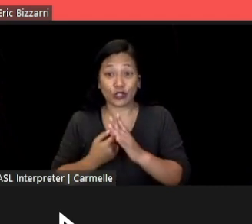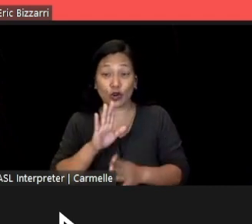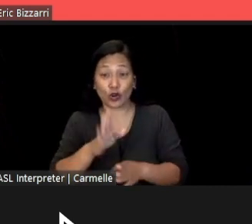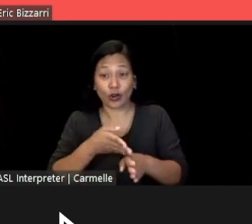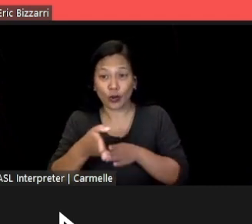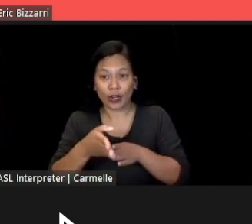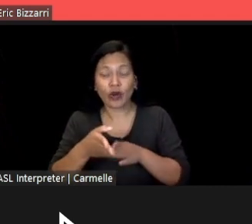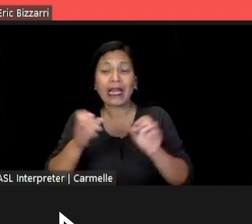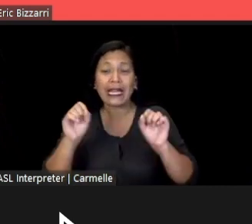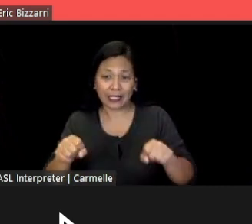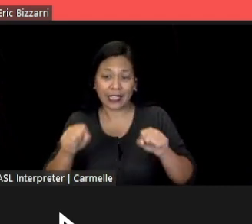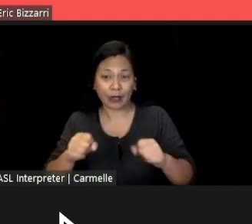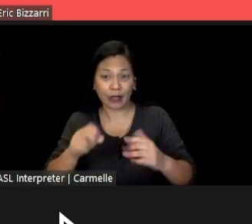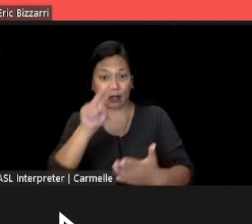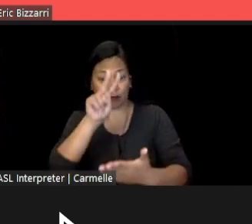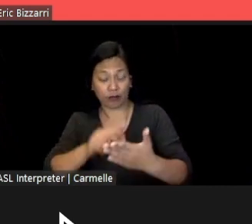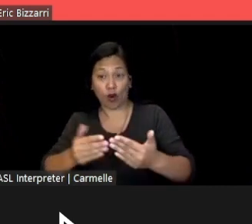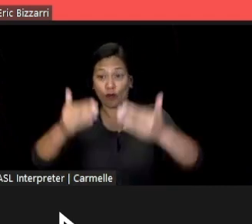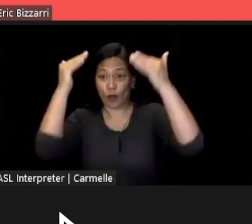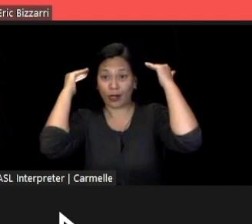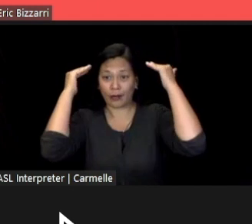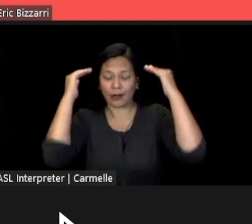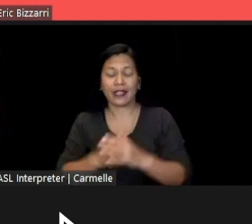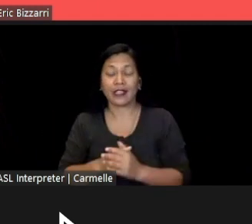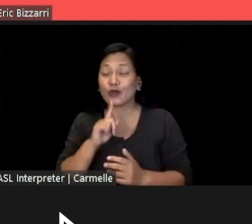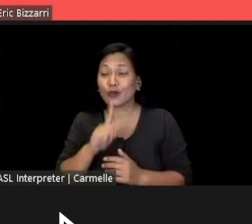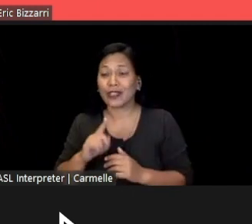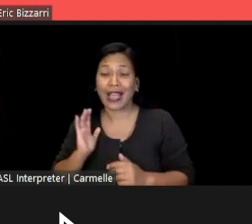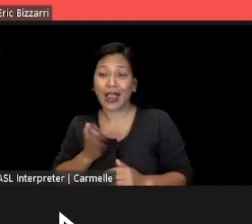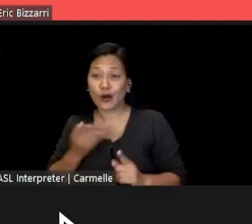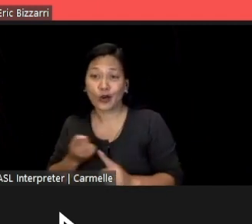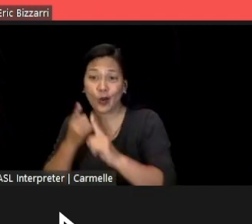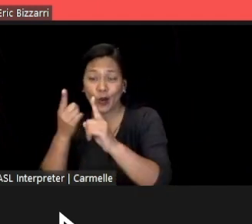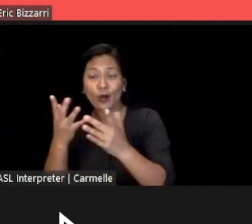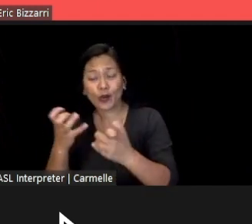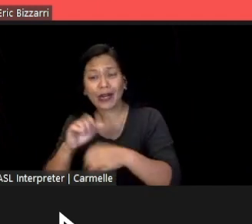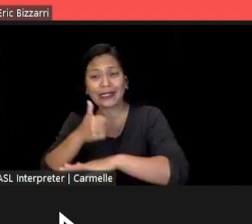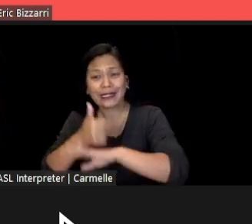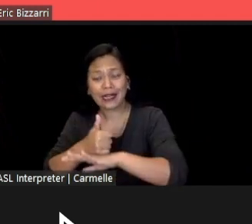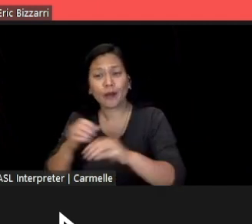And so we're always trying to find that balance of simplifying our programs, but you can't make them too simple because